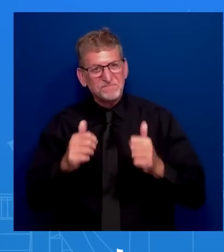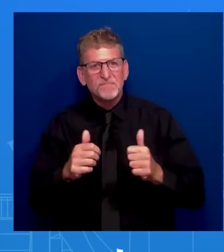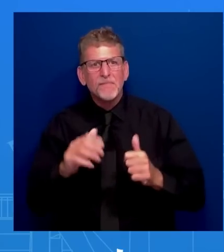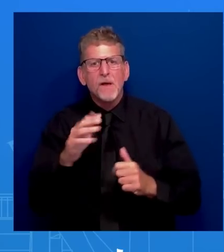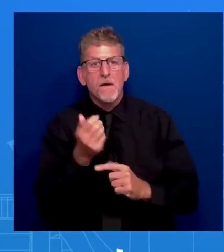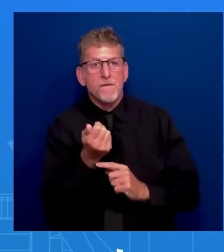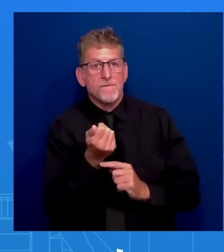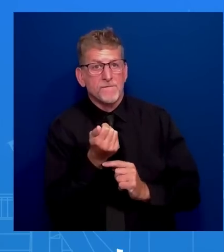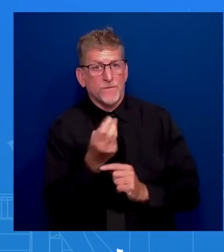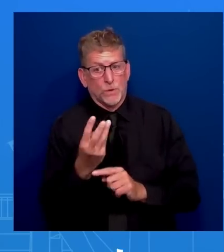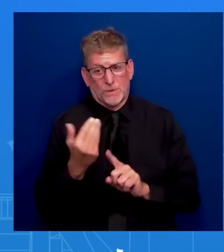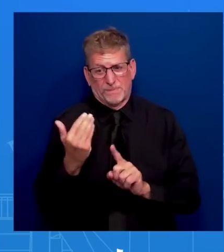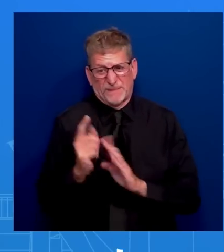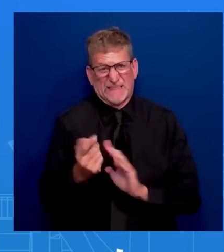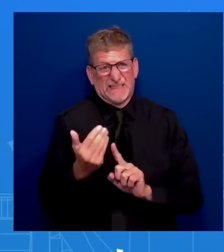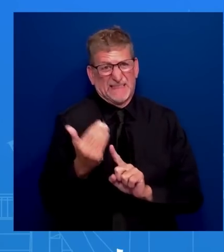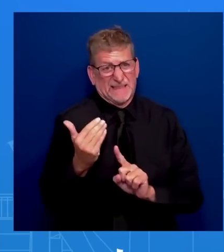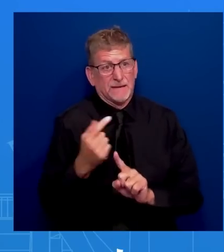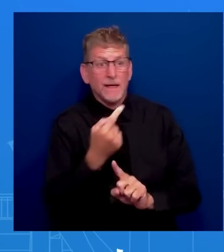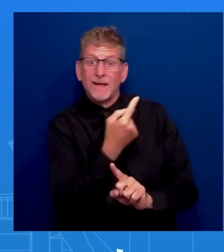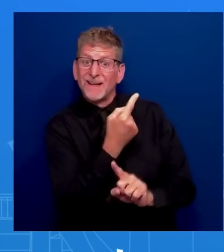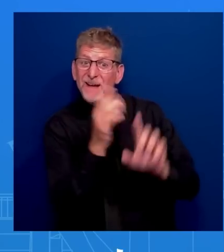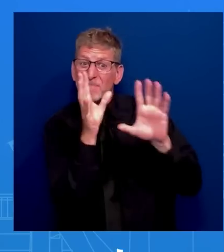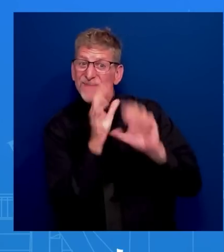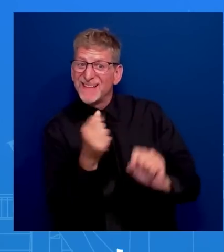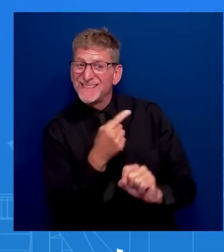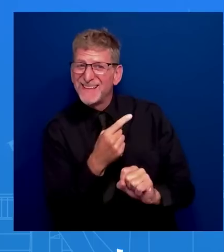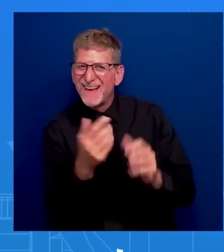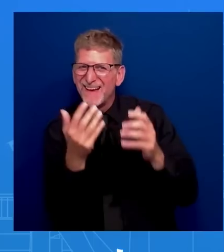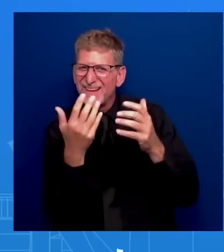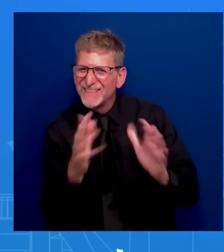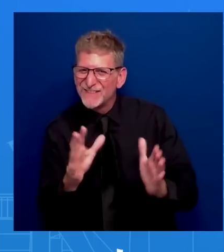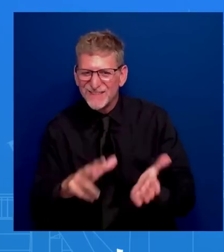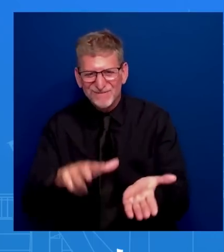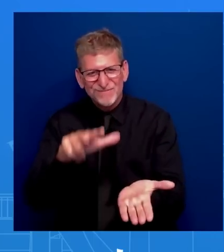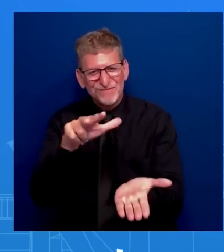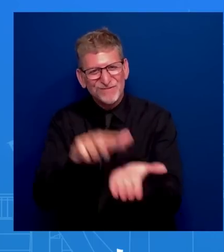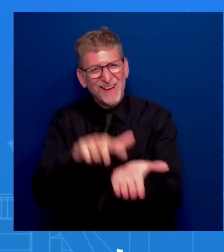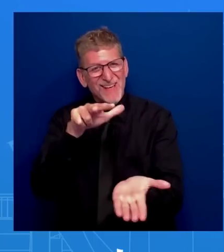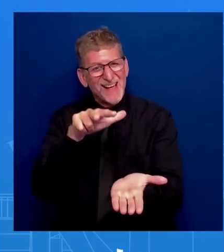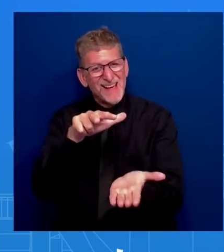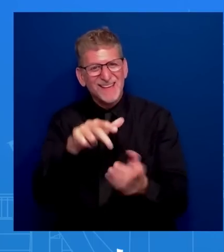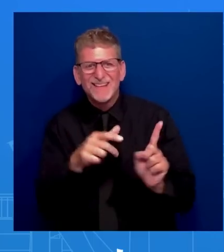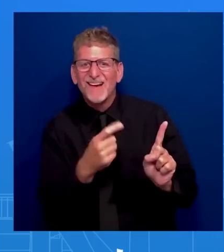for the Accession Protocols to NATO for Finland and Sweden. Before the signing, the President spoke